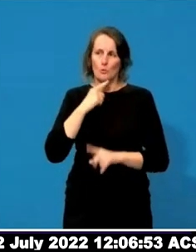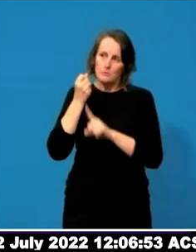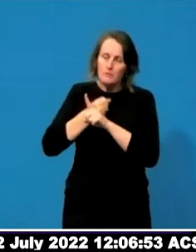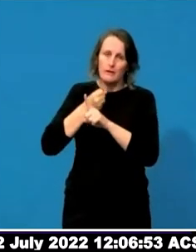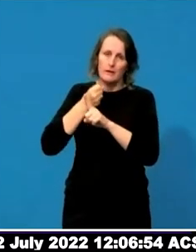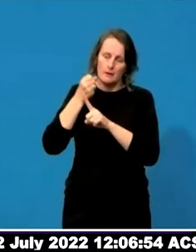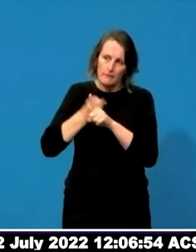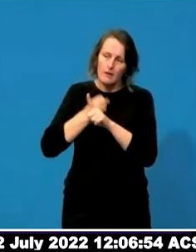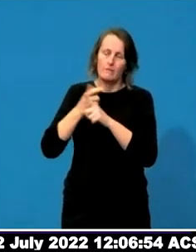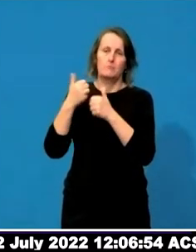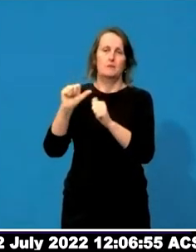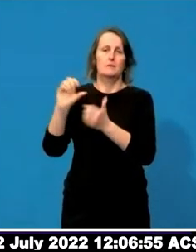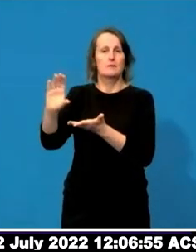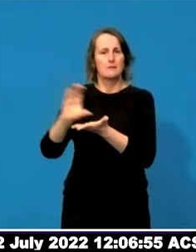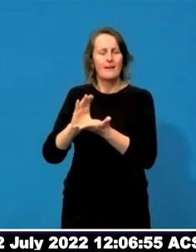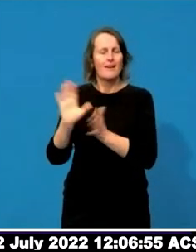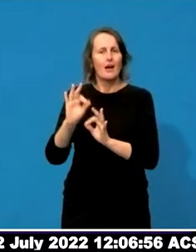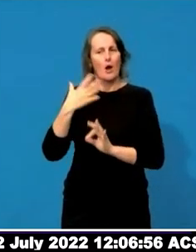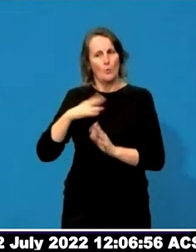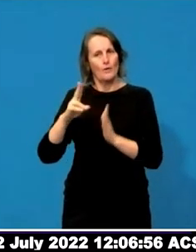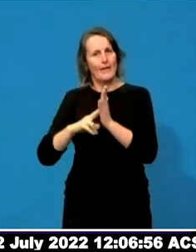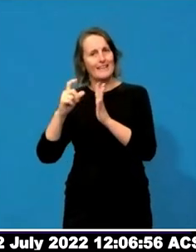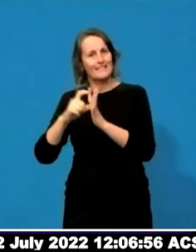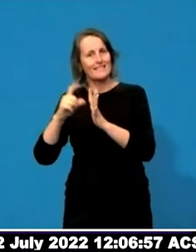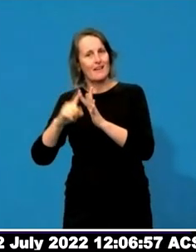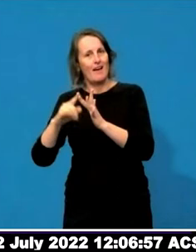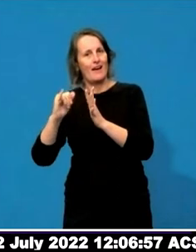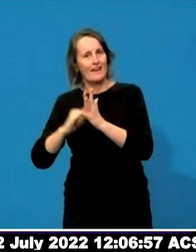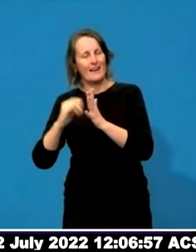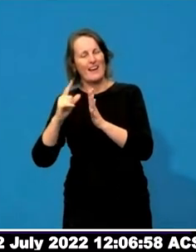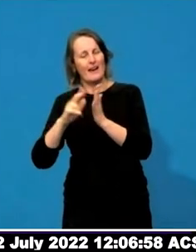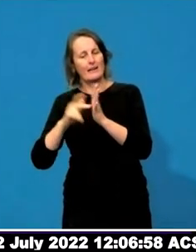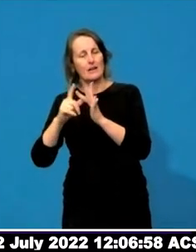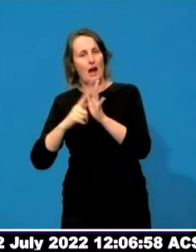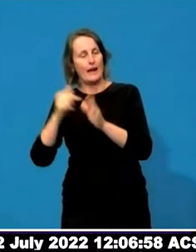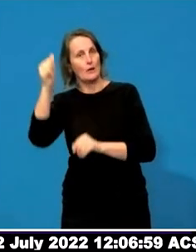but where it's viewed as just part of the reasonable and necessary